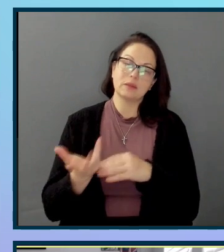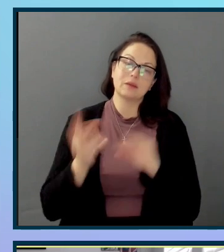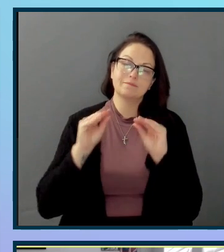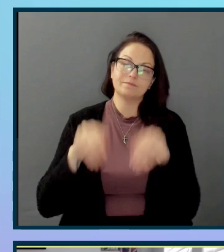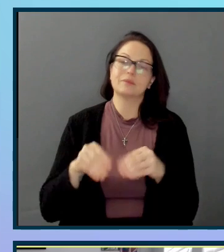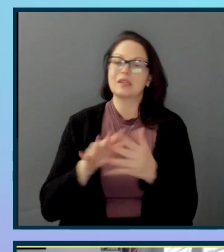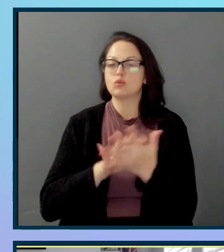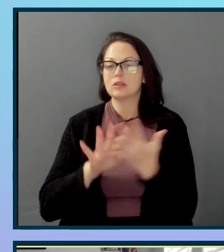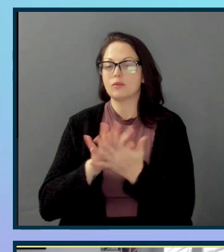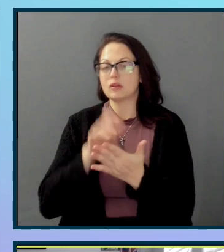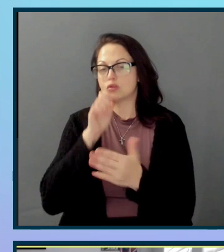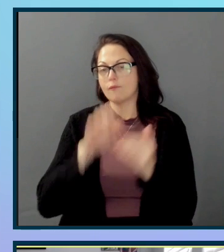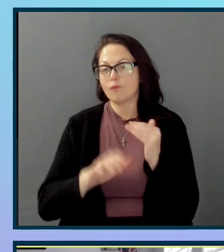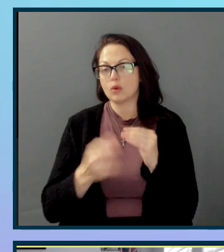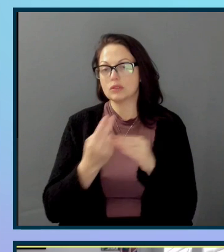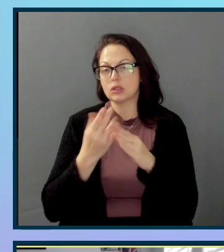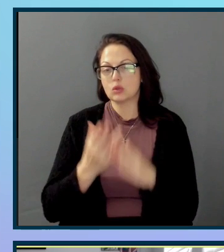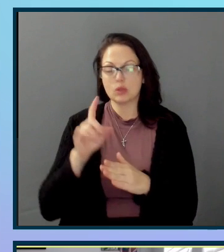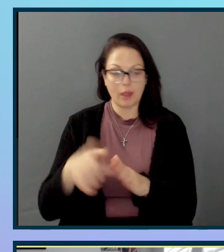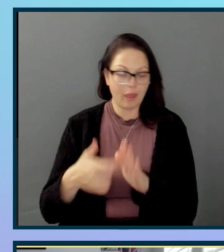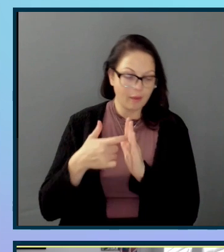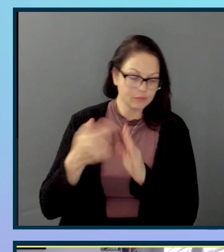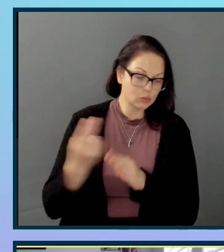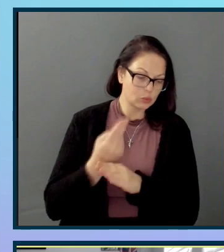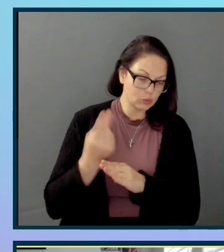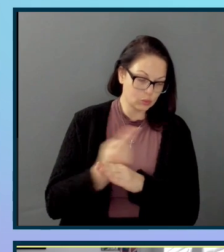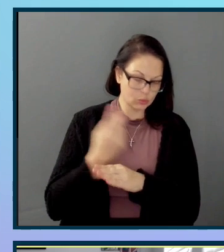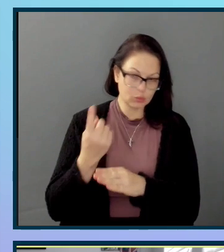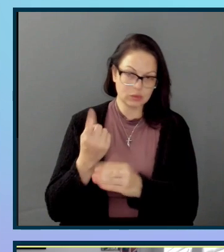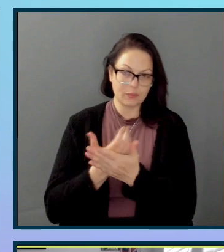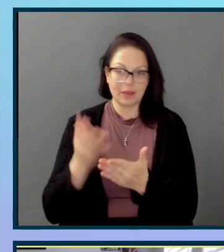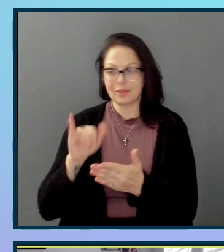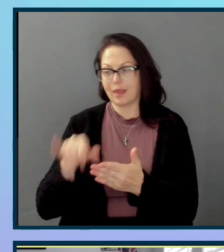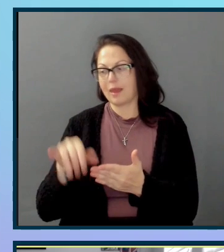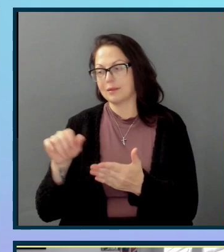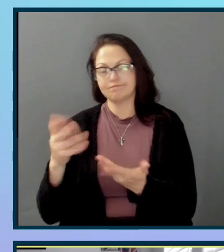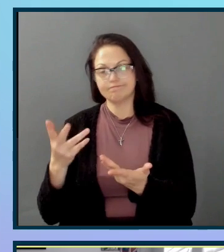Don't force the user to have to use something that they, that everything else is also trying to use.